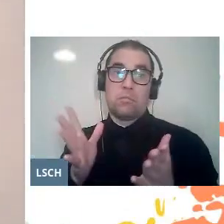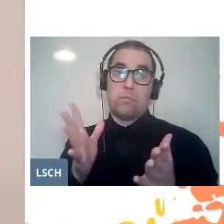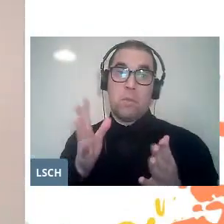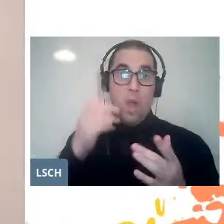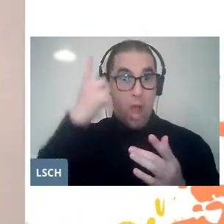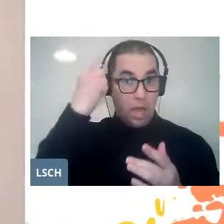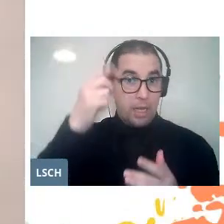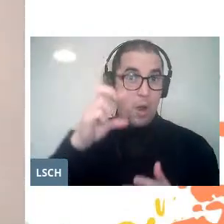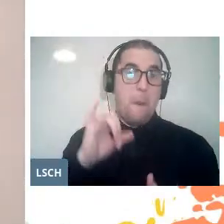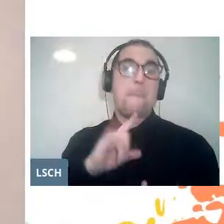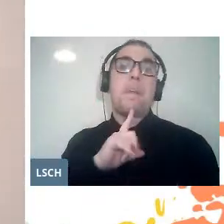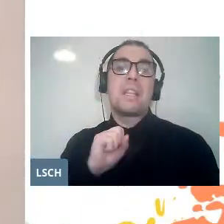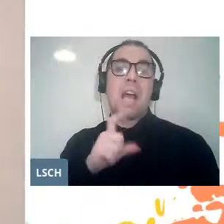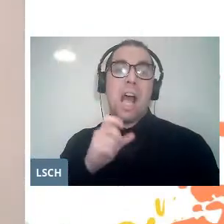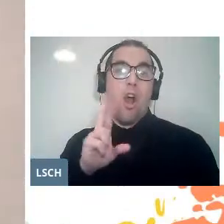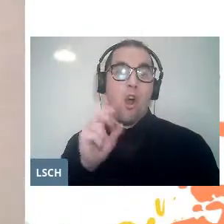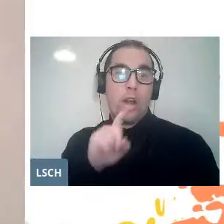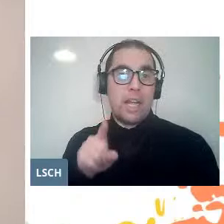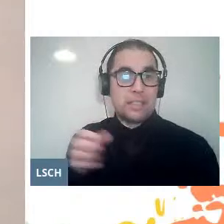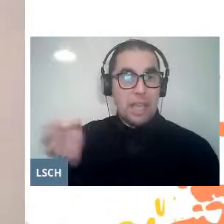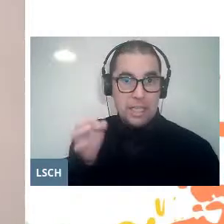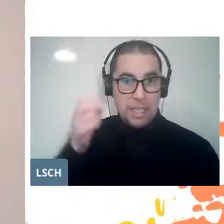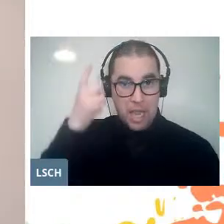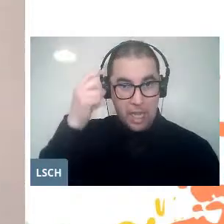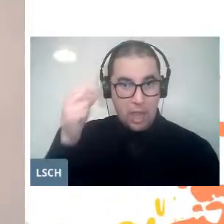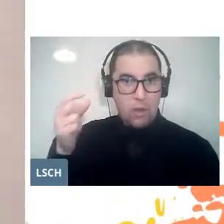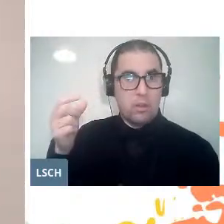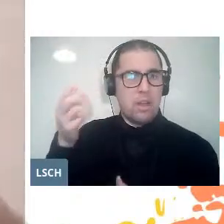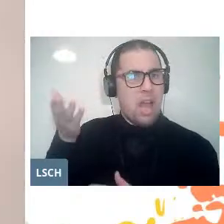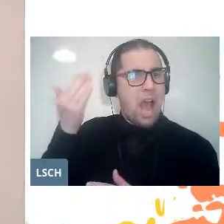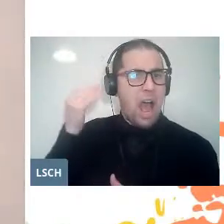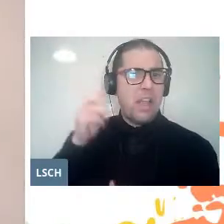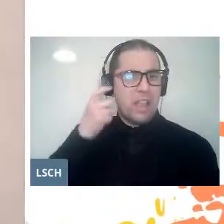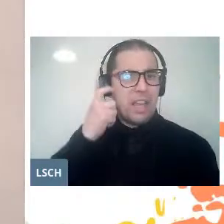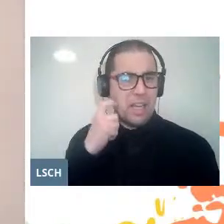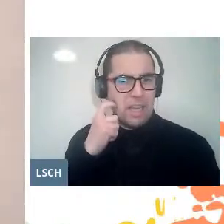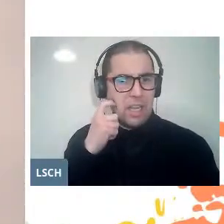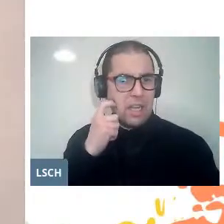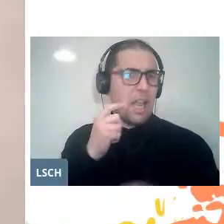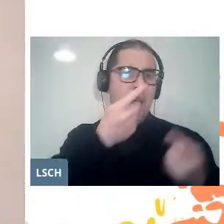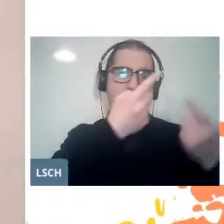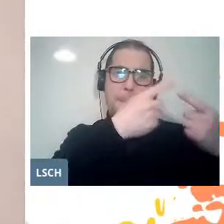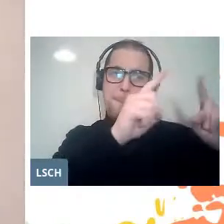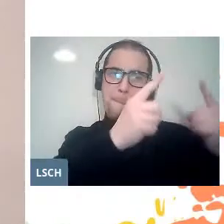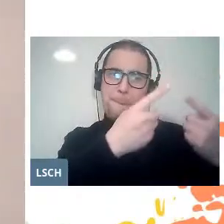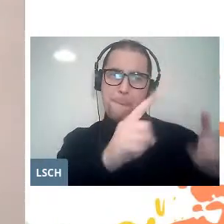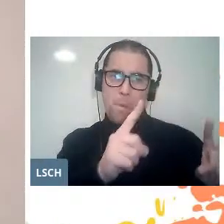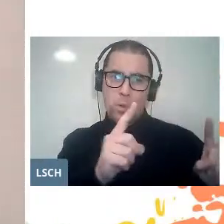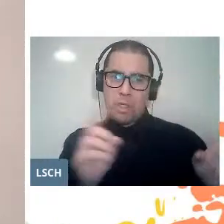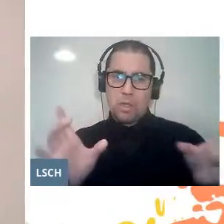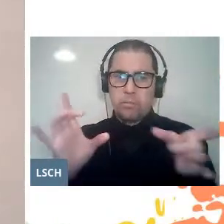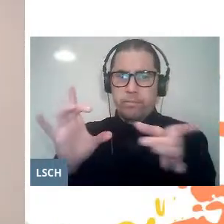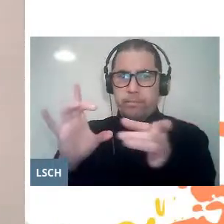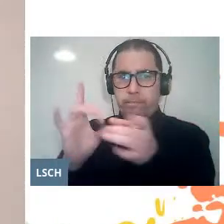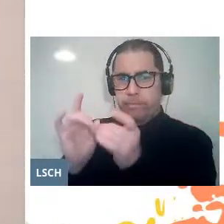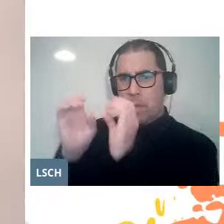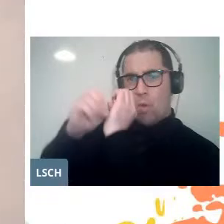Recall that the Greeks integrated the study of music along with astronomy,